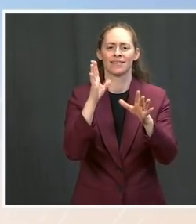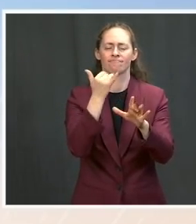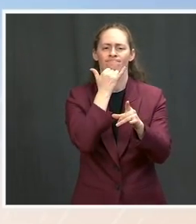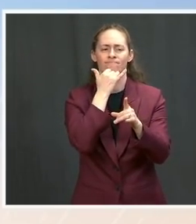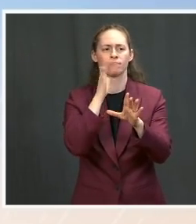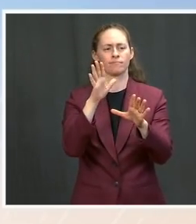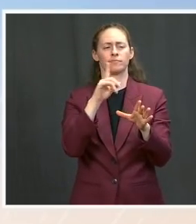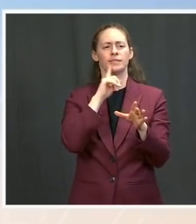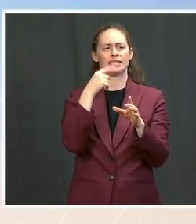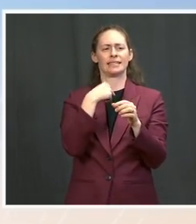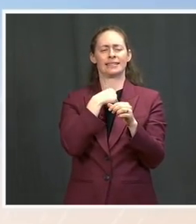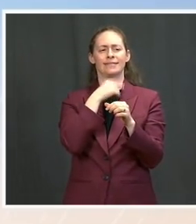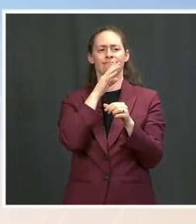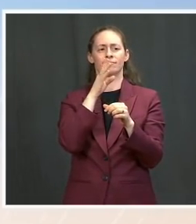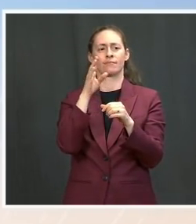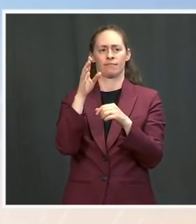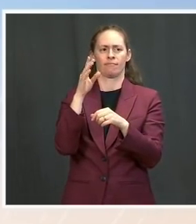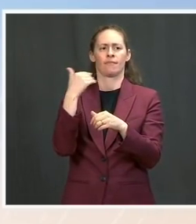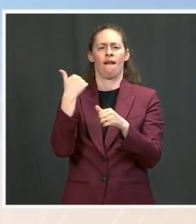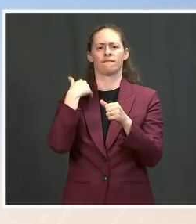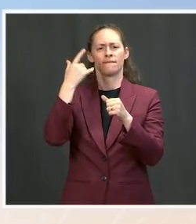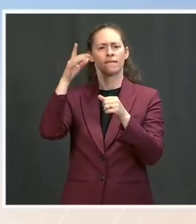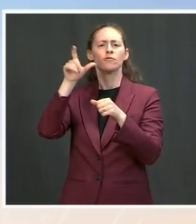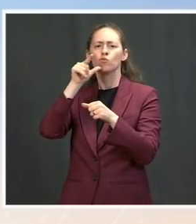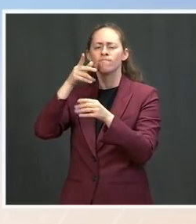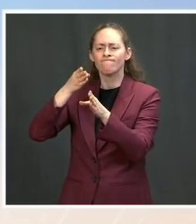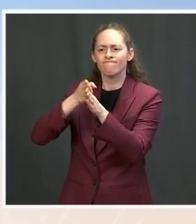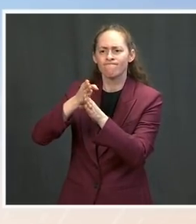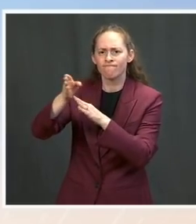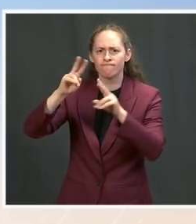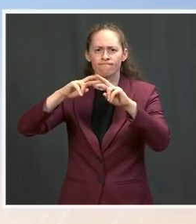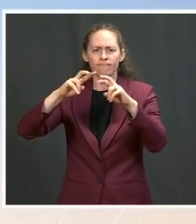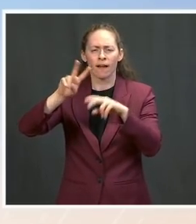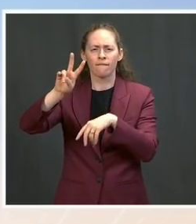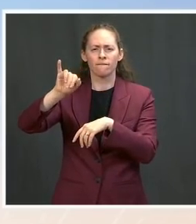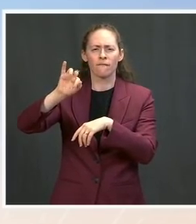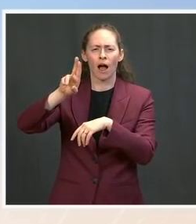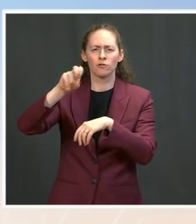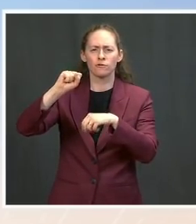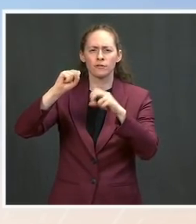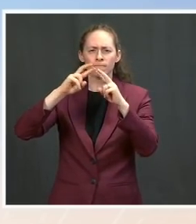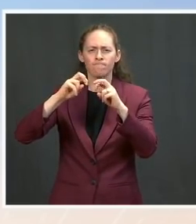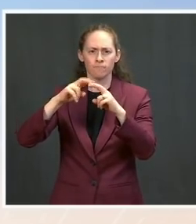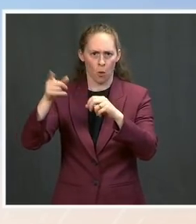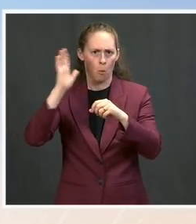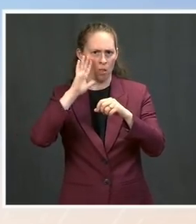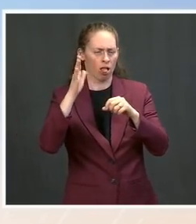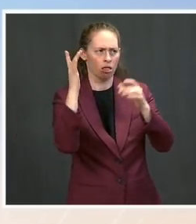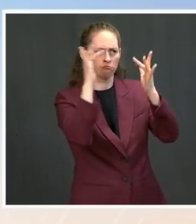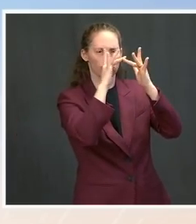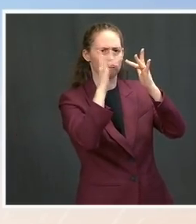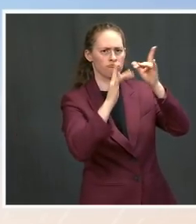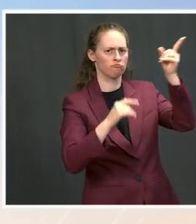bioinformatics for genomic sequencing and modeling. So we are in close touch. That's a summary of what we've done just over the last several days.